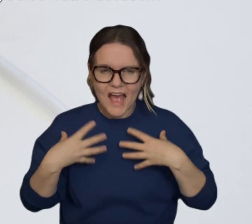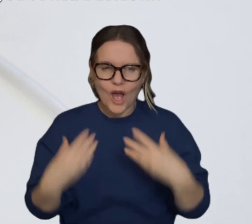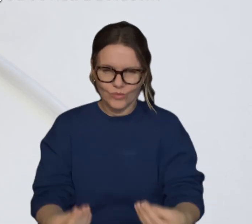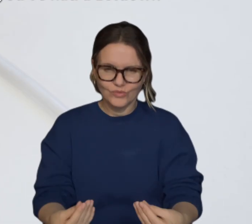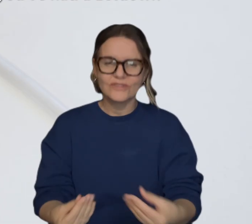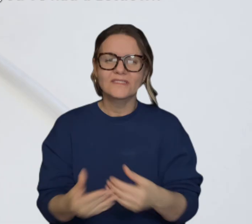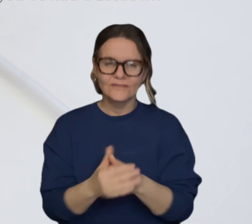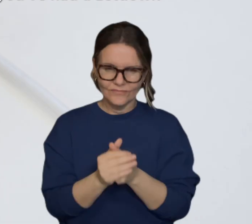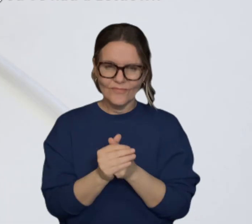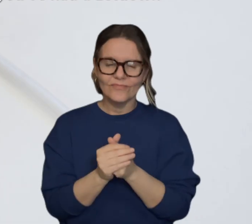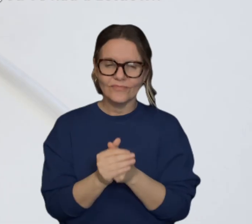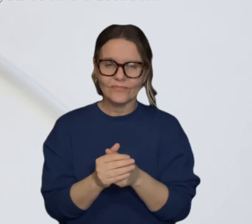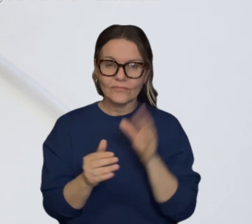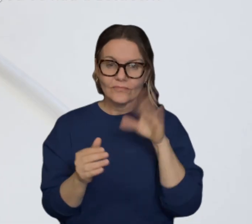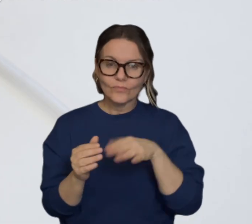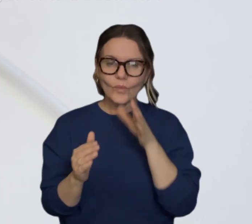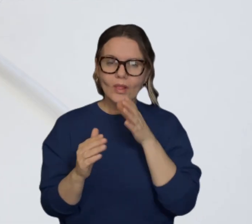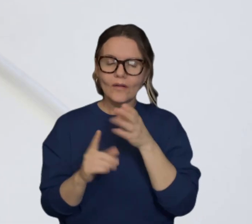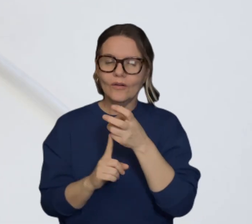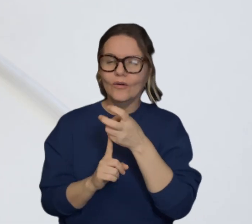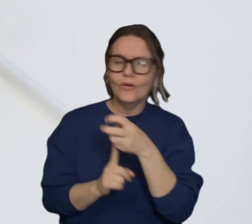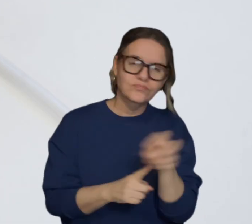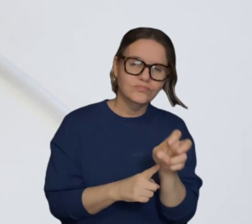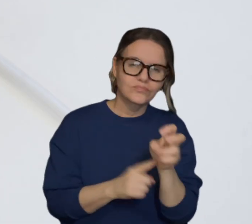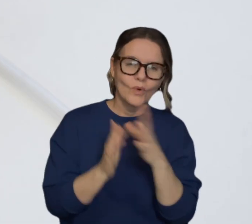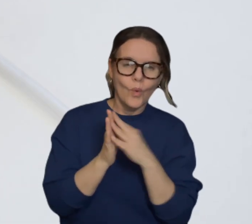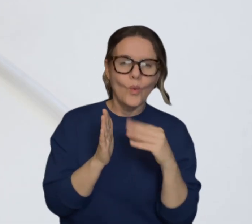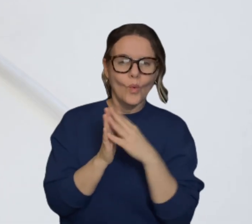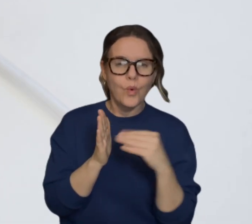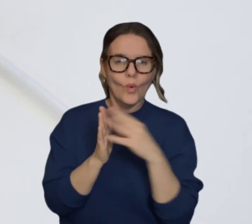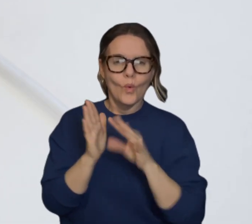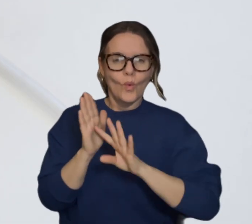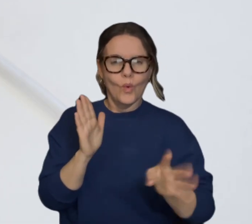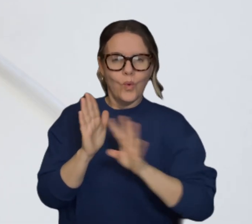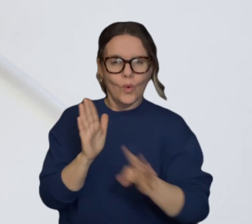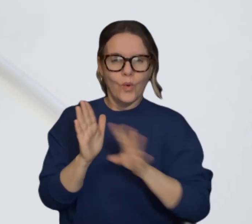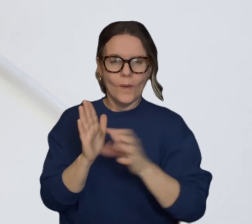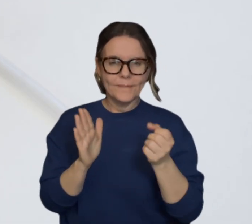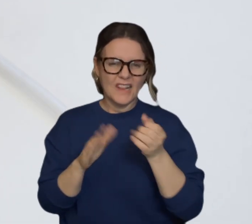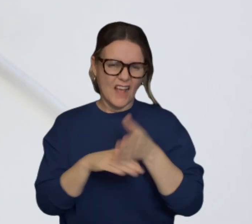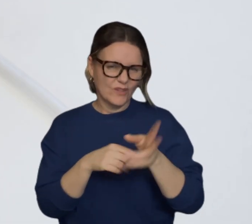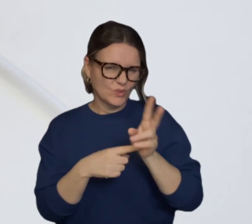that's before it switches over at 2 minutes or if you manually hit that milk drop button